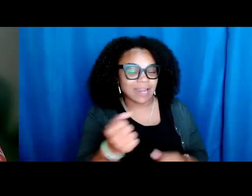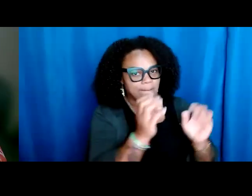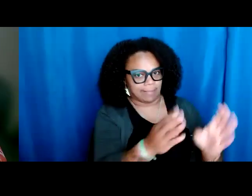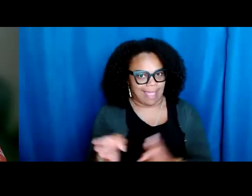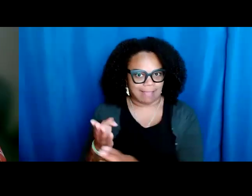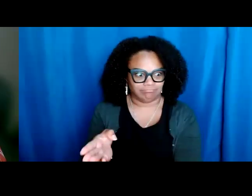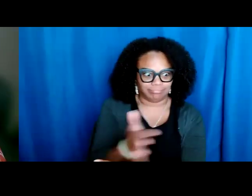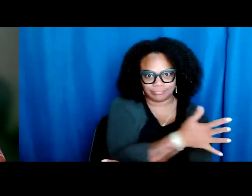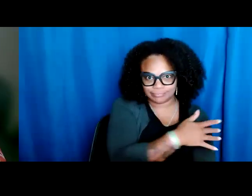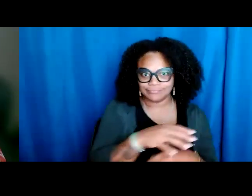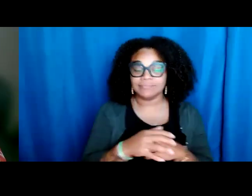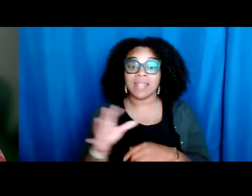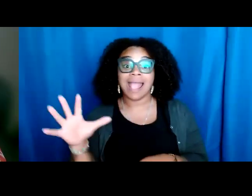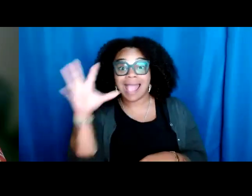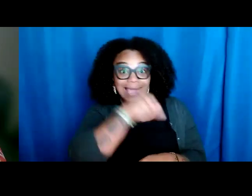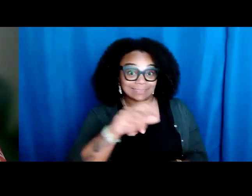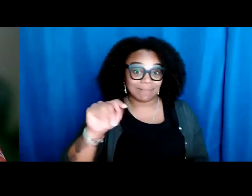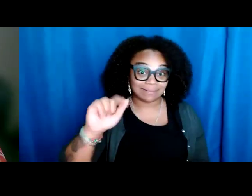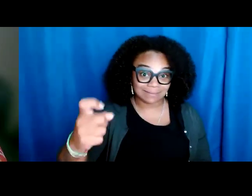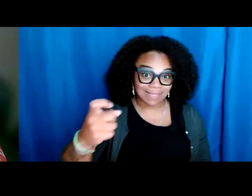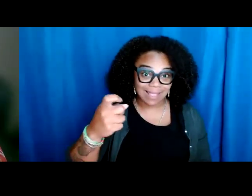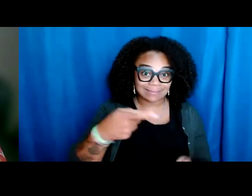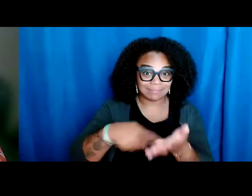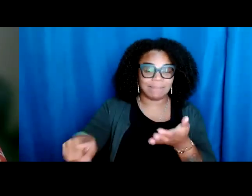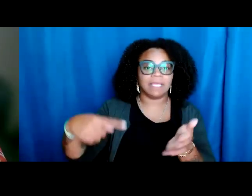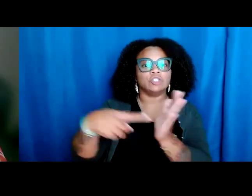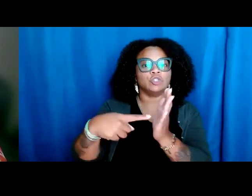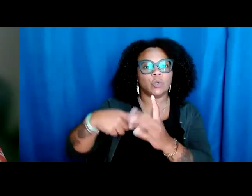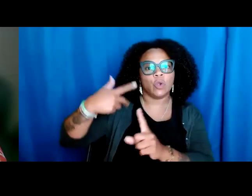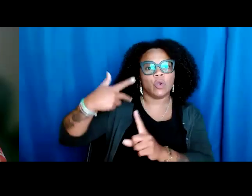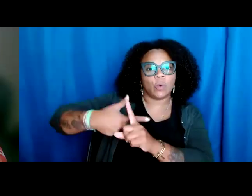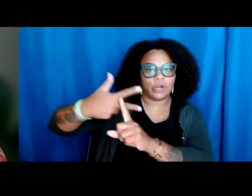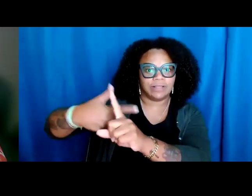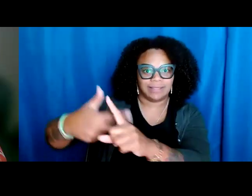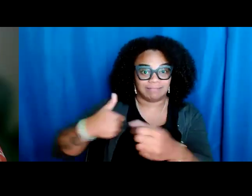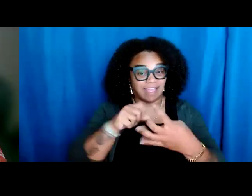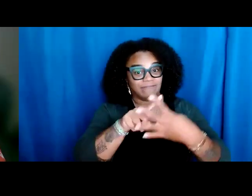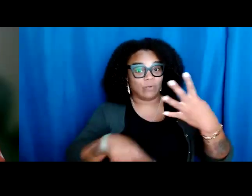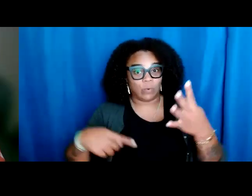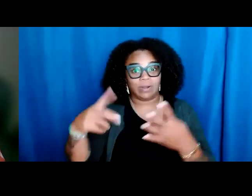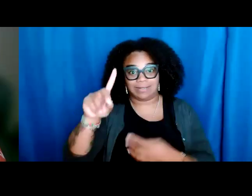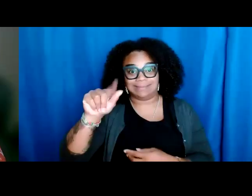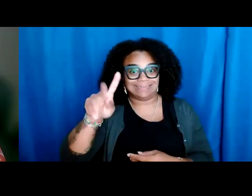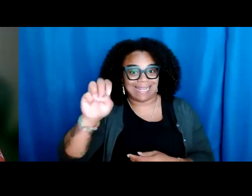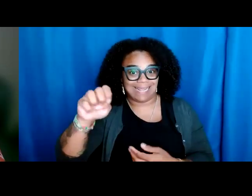Your Estimated Tax Payments are due quarterly. There are four due dates. The IRS sets the due